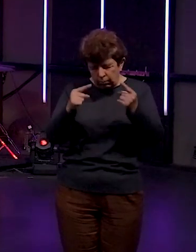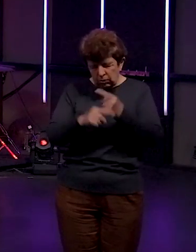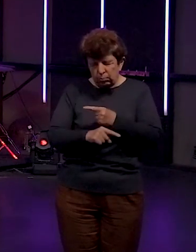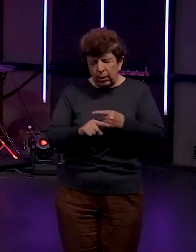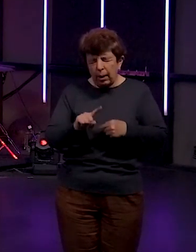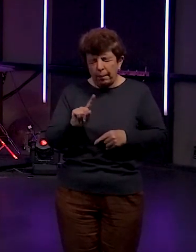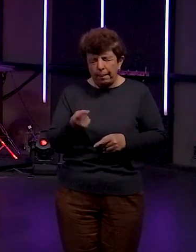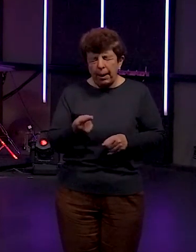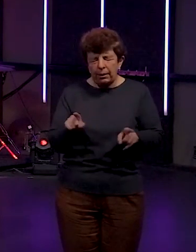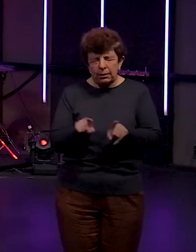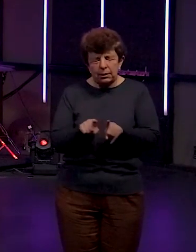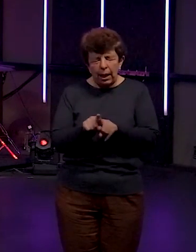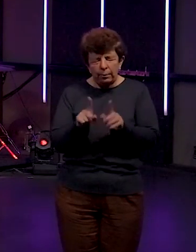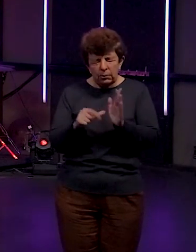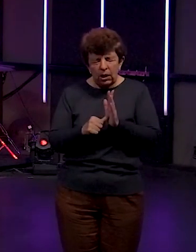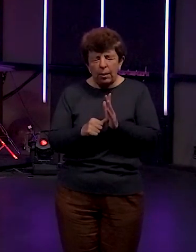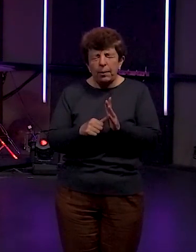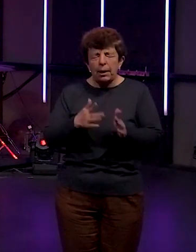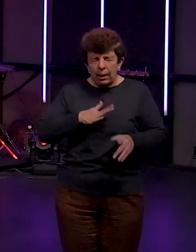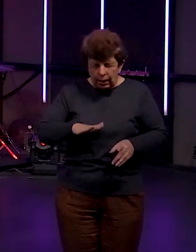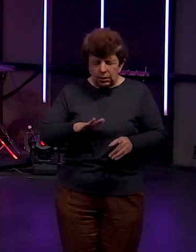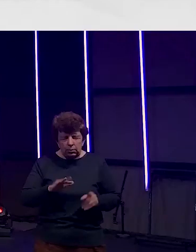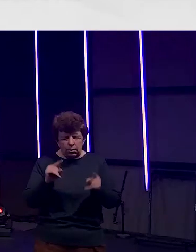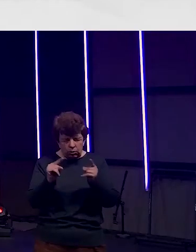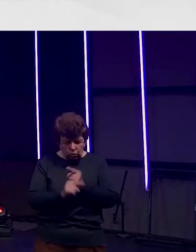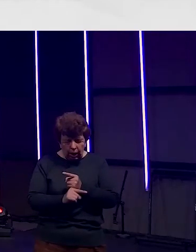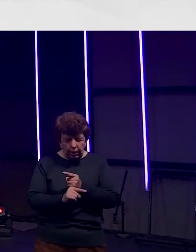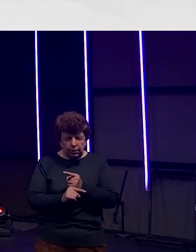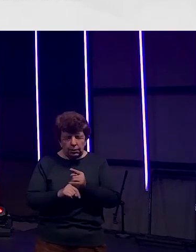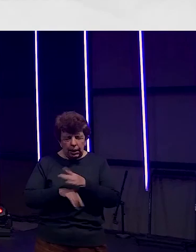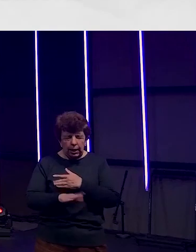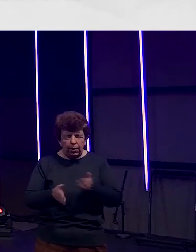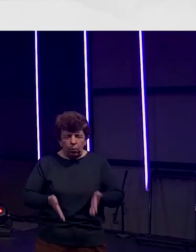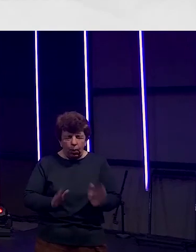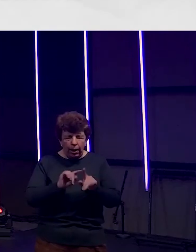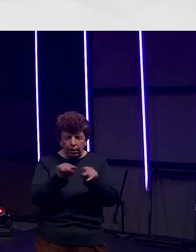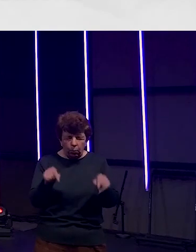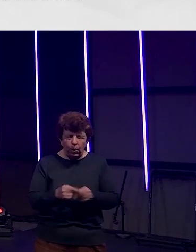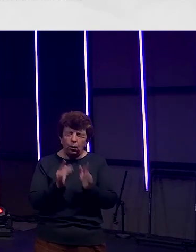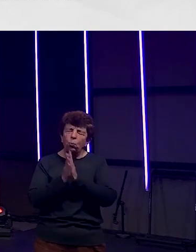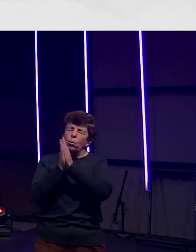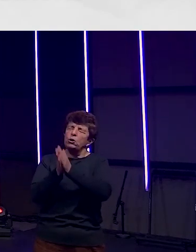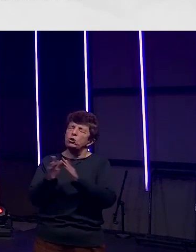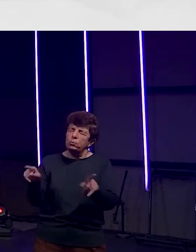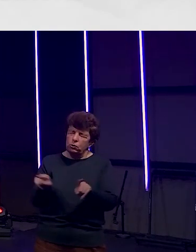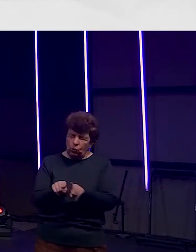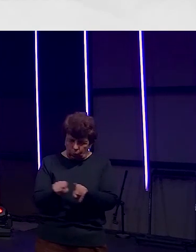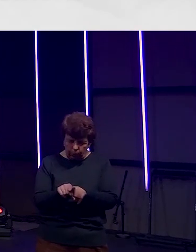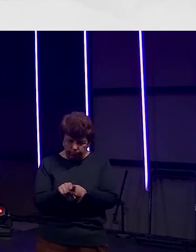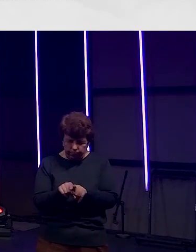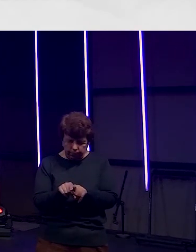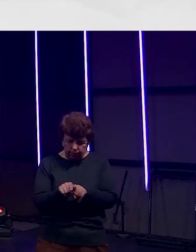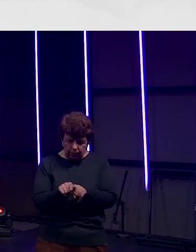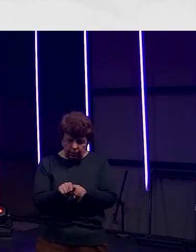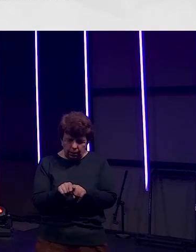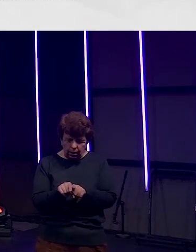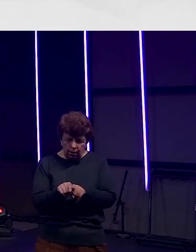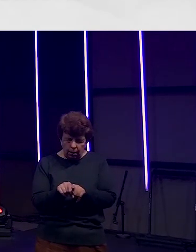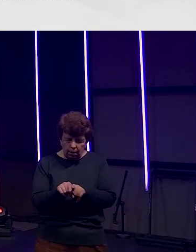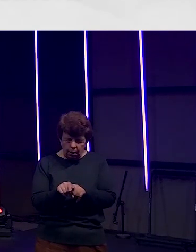but there's also needs to be change in the way that we worship as well. The way that